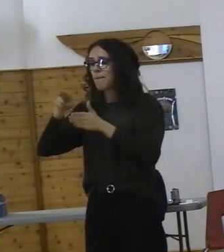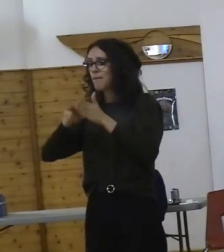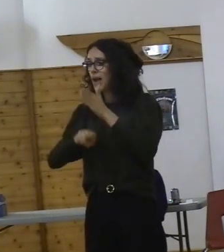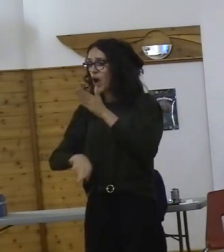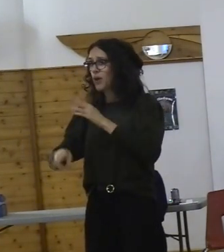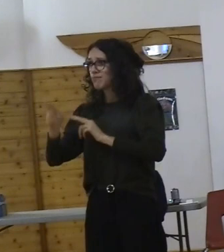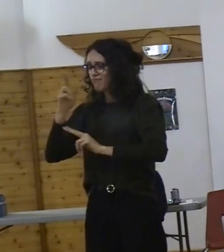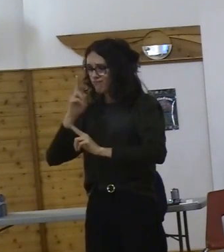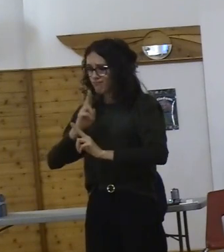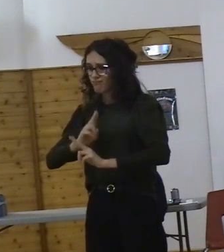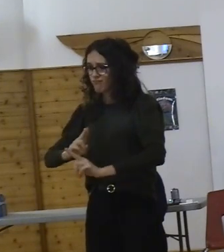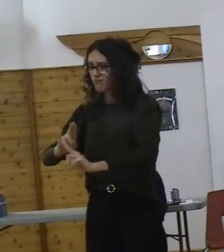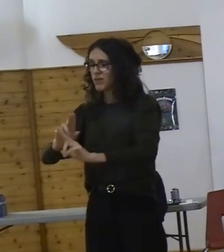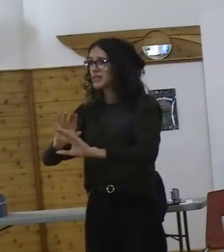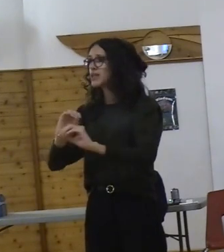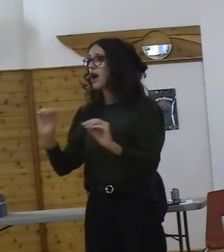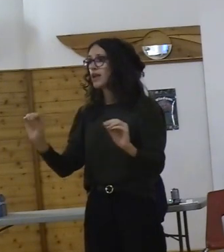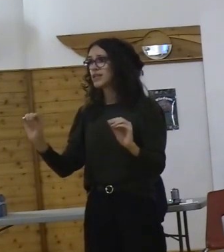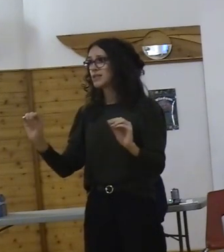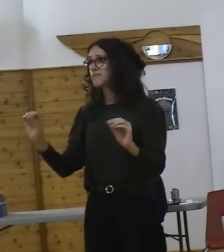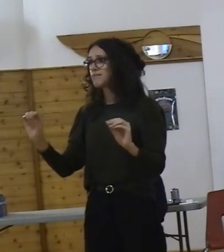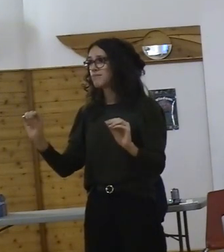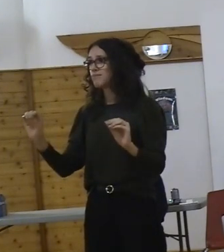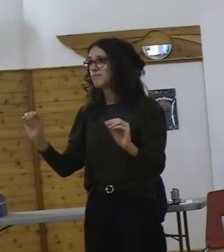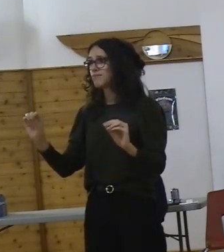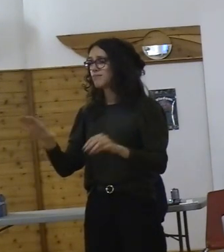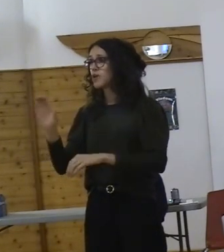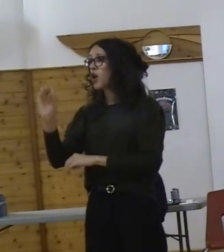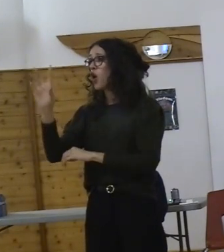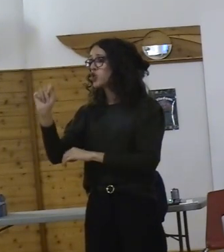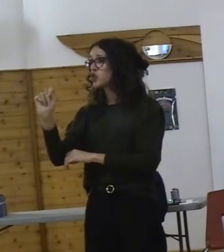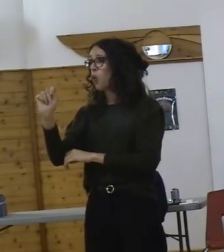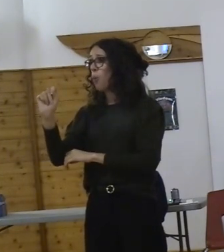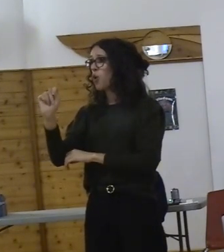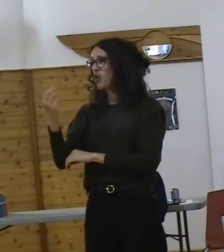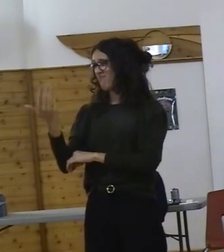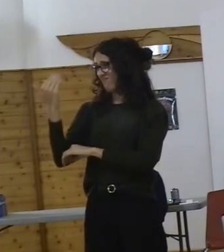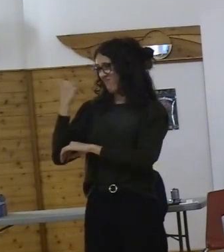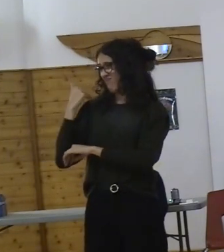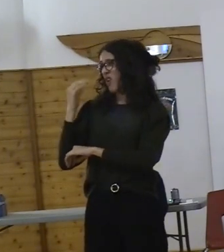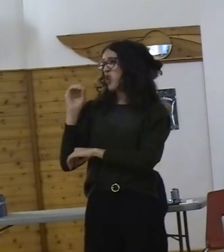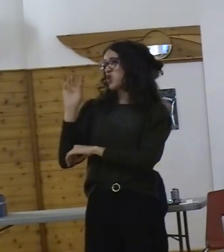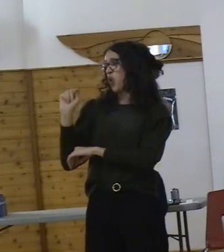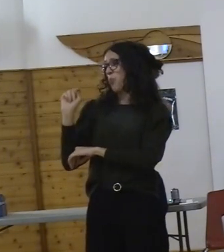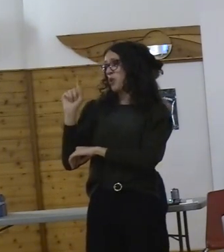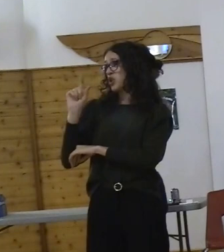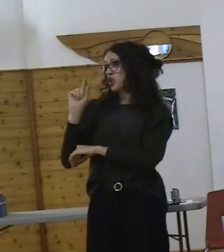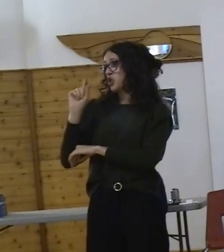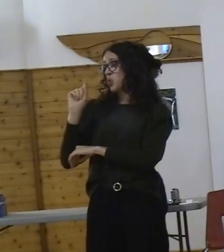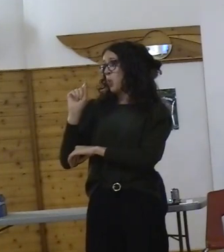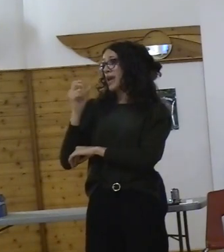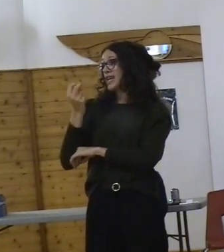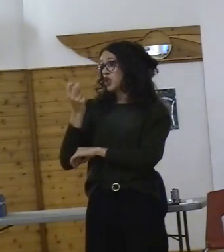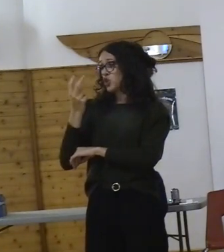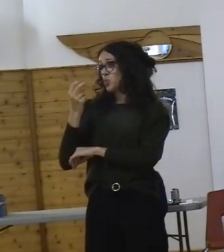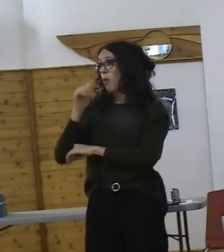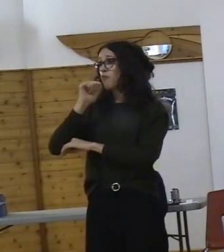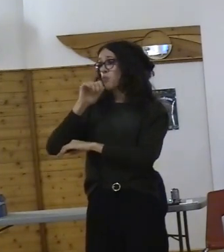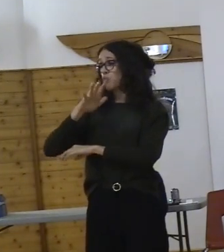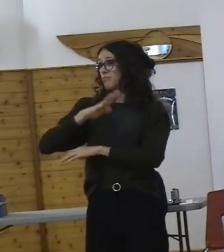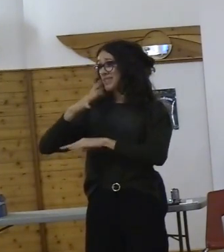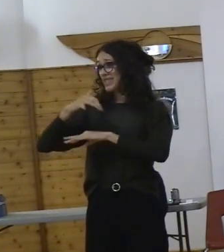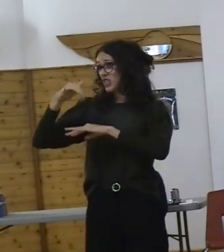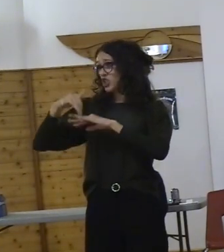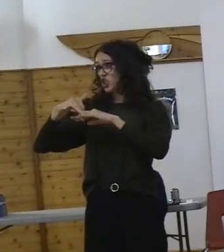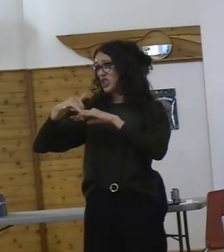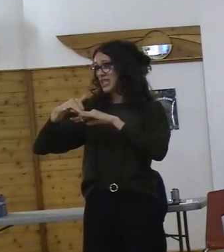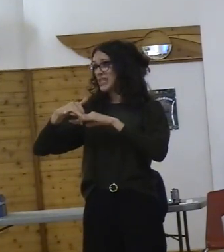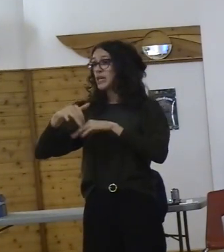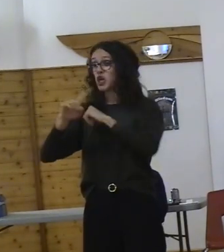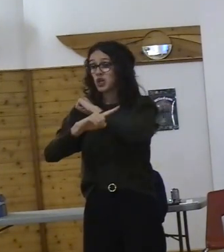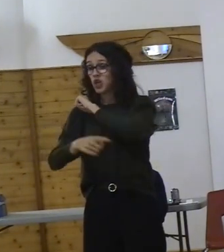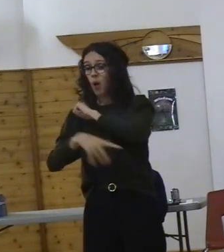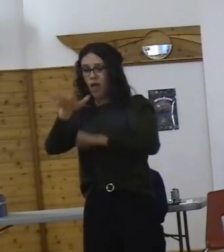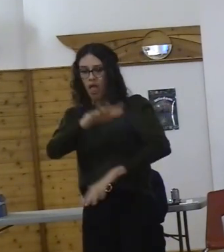In October of 2012, an Indigenous woman named Tanya Nipunak was searched for in the Brady landfill for only six days.